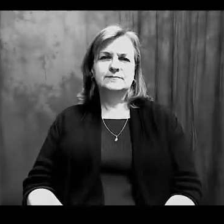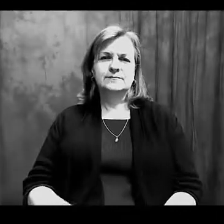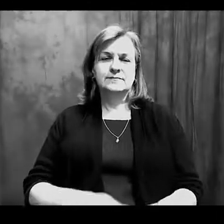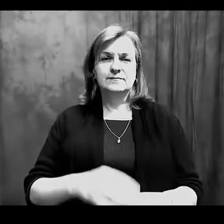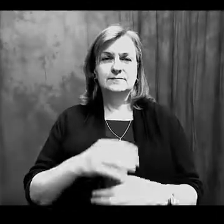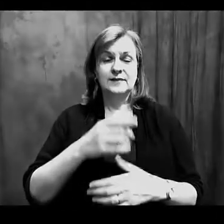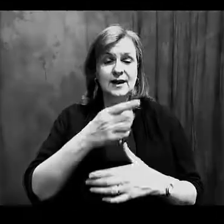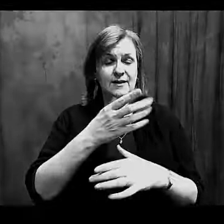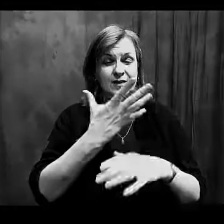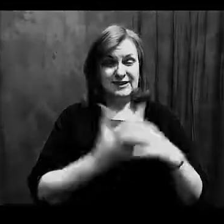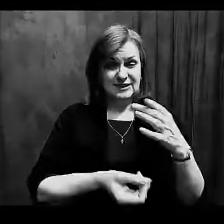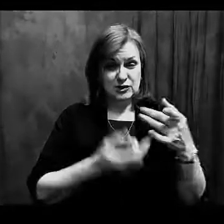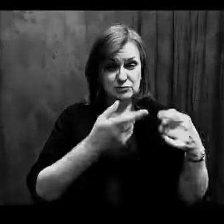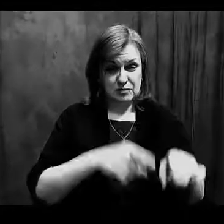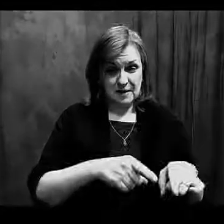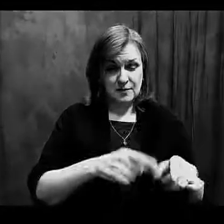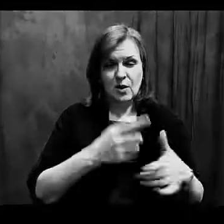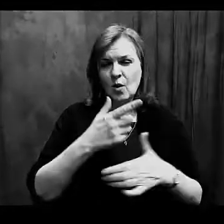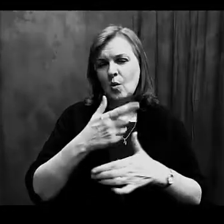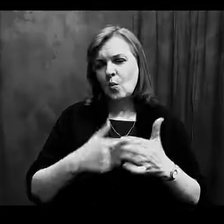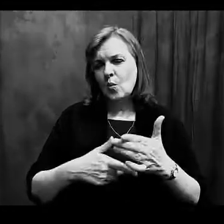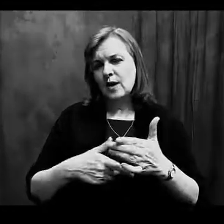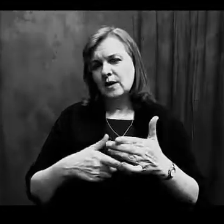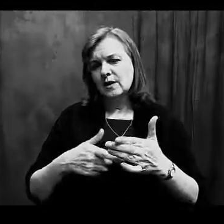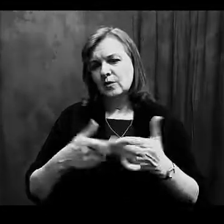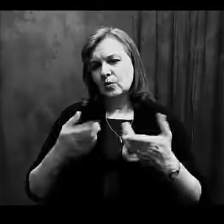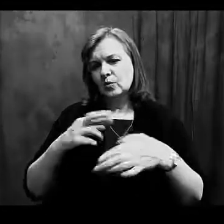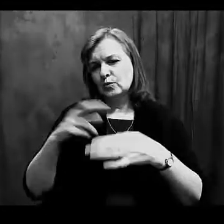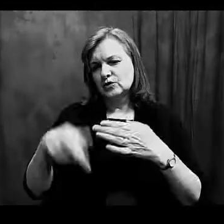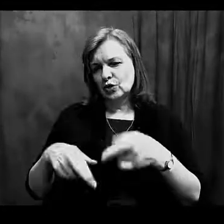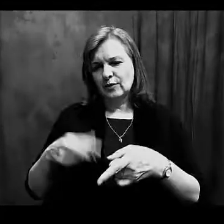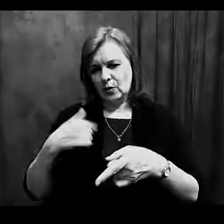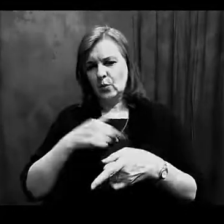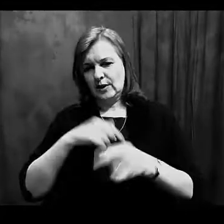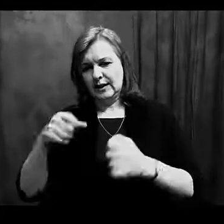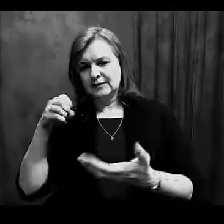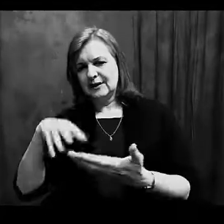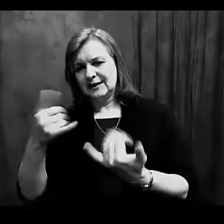what are they going to produce for us that we would be able to study today?